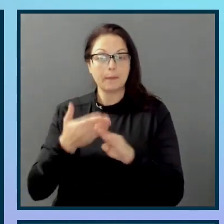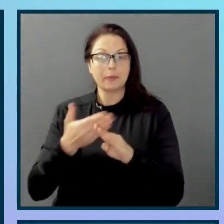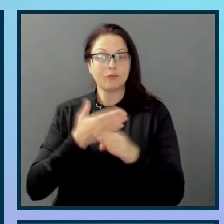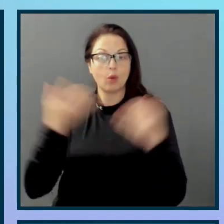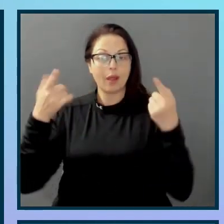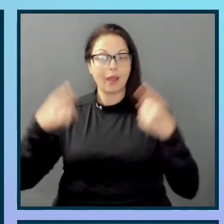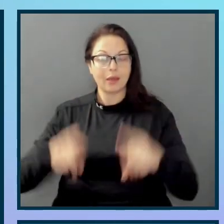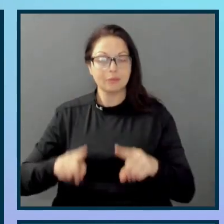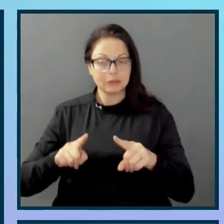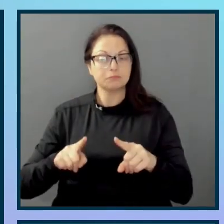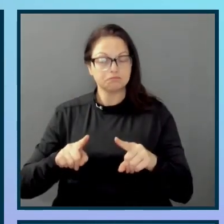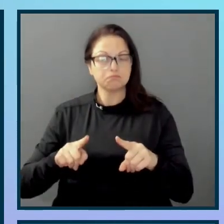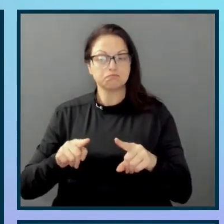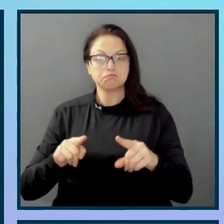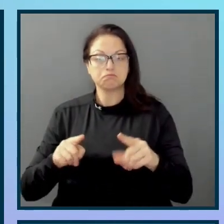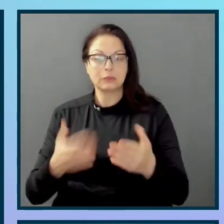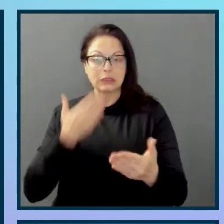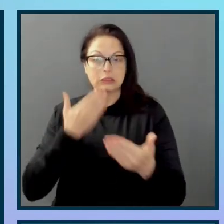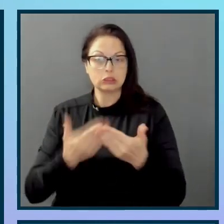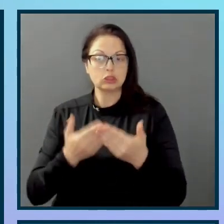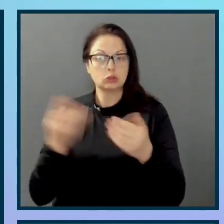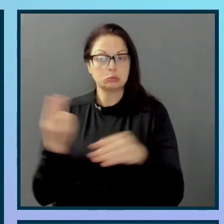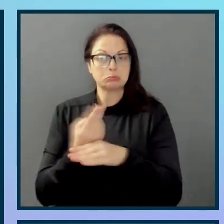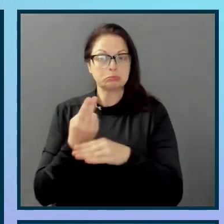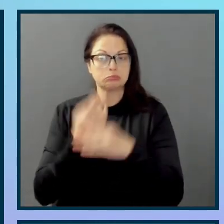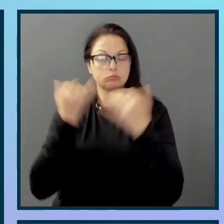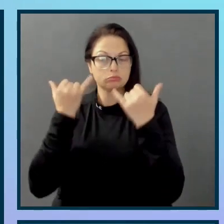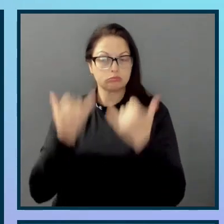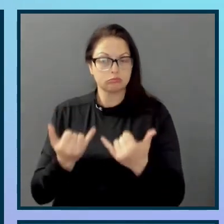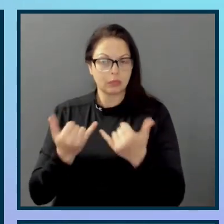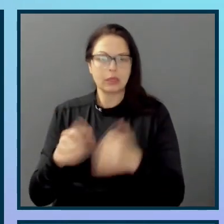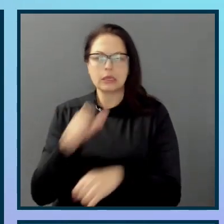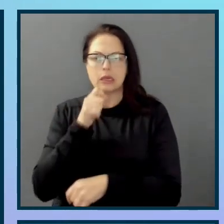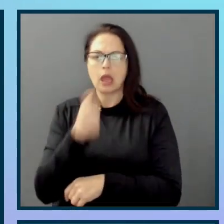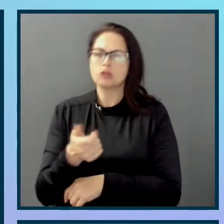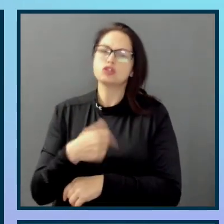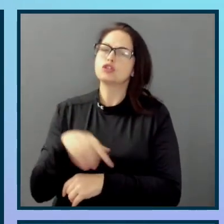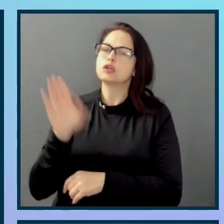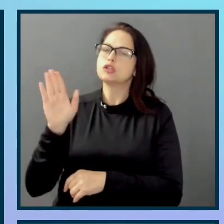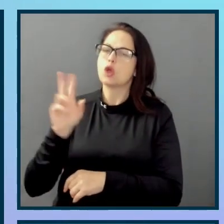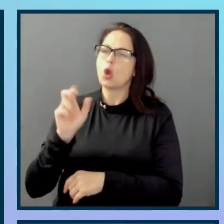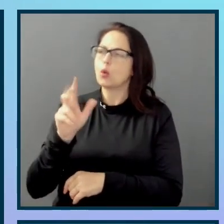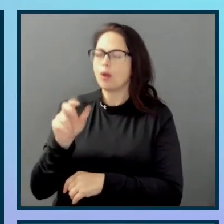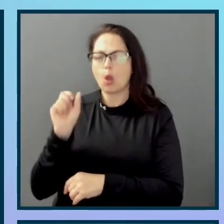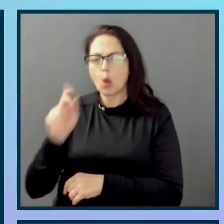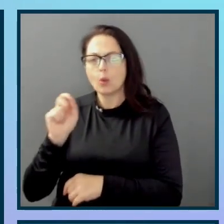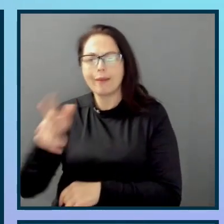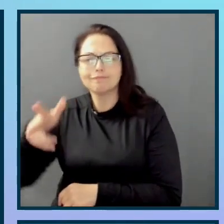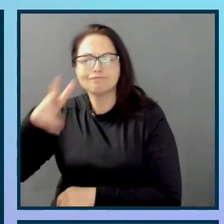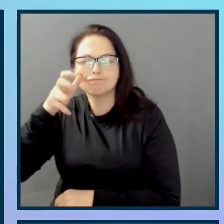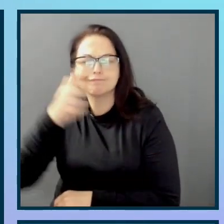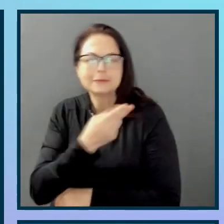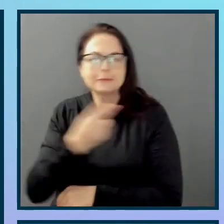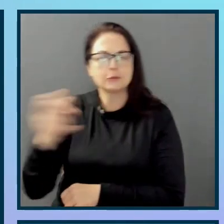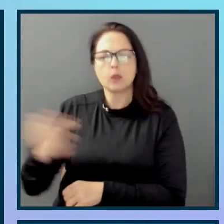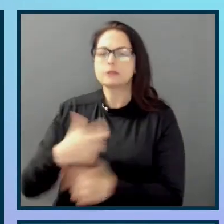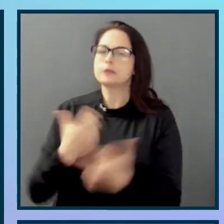not that you just blindly go out and do, as we say, but that you understand what we're trying to achieve with the practices, why we adopt them.